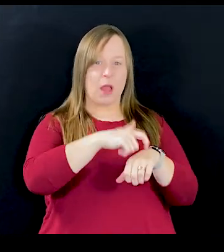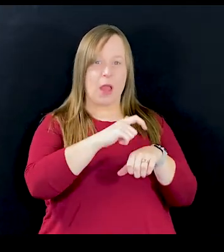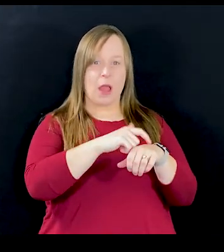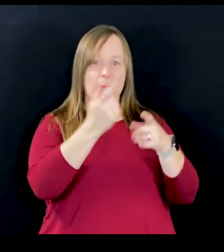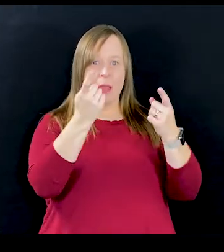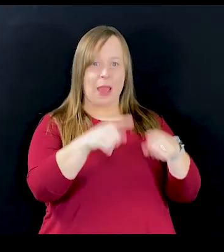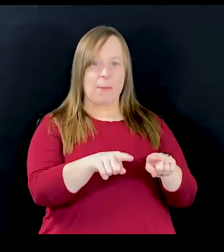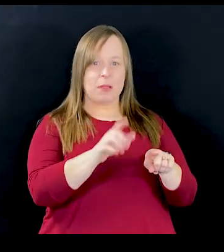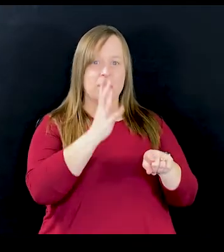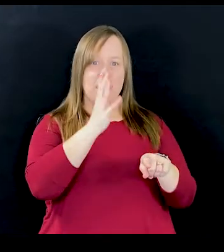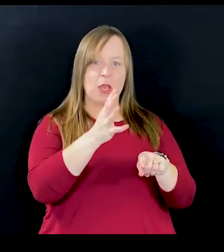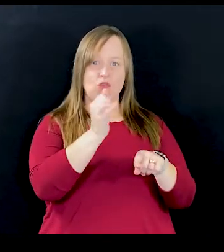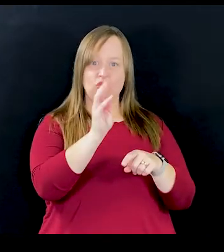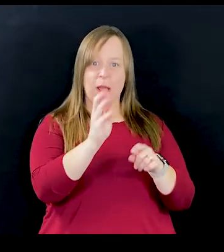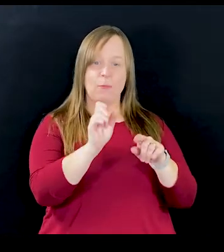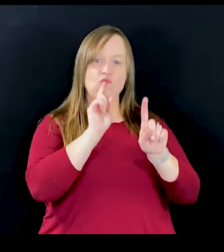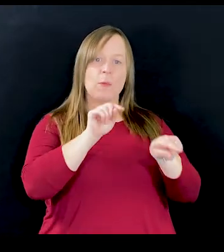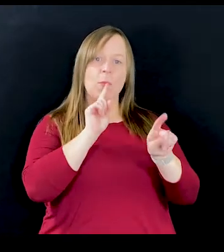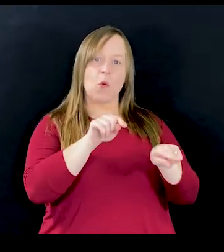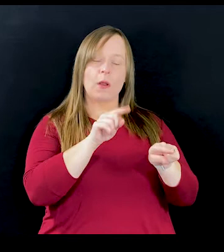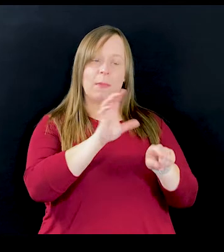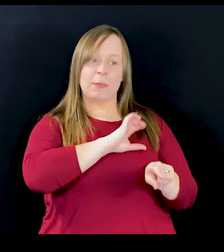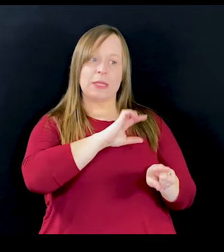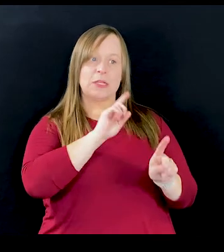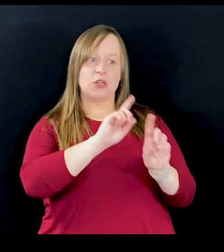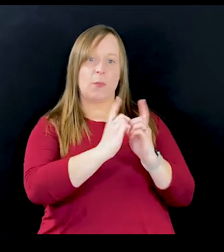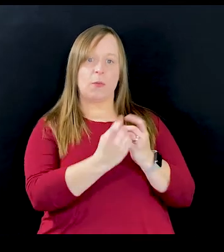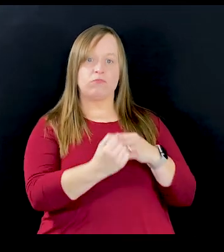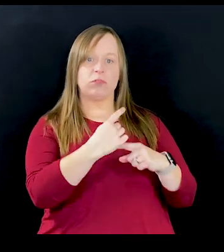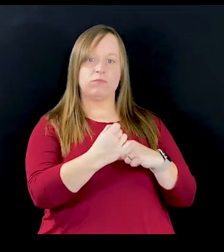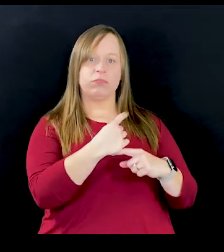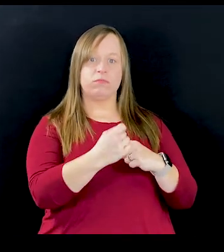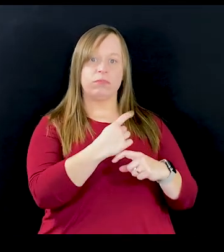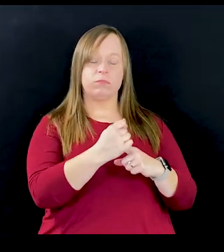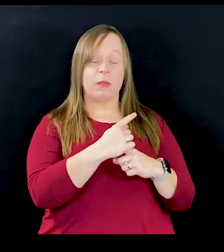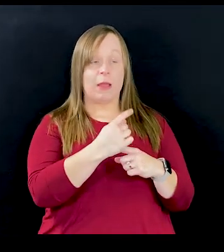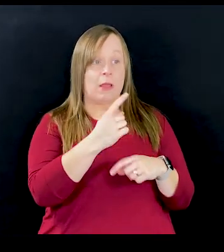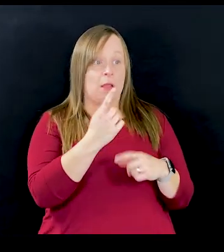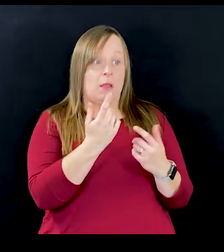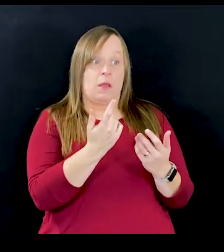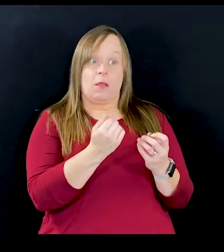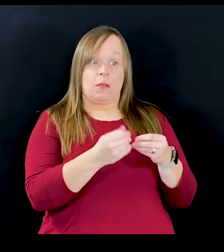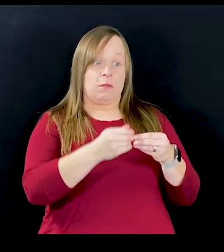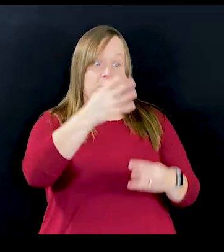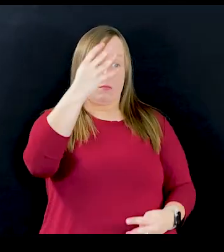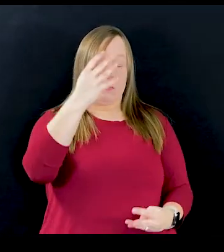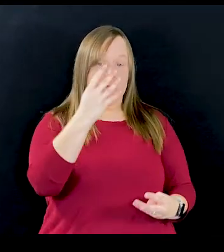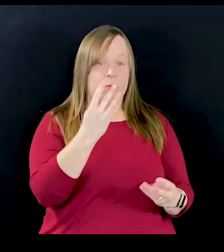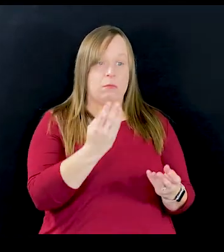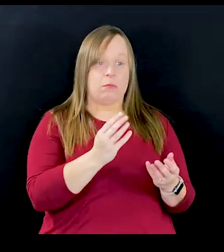is a hate crime that's been reported by the police department. I cannot tell you the numbers coming in against